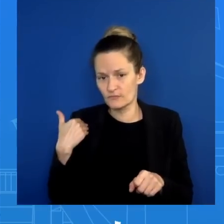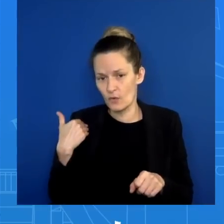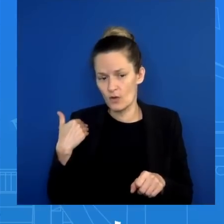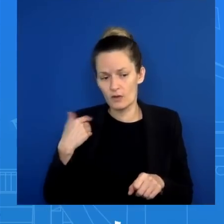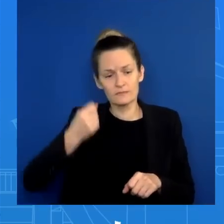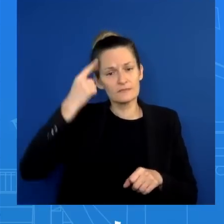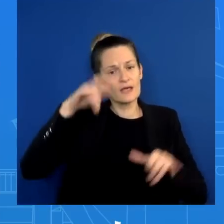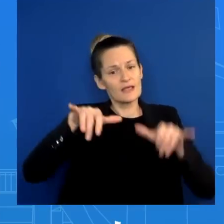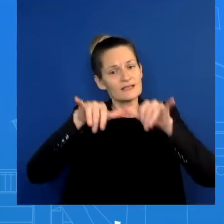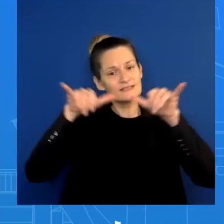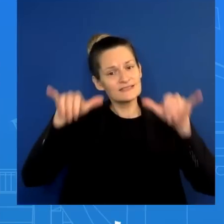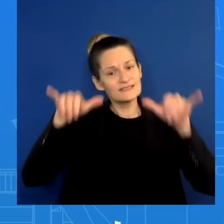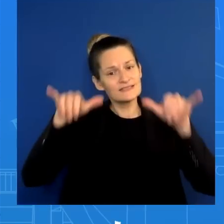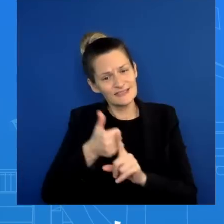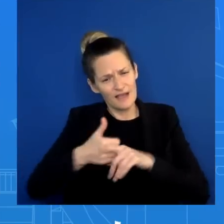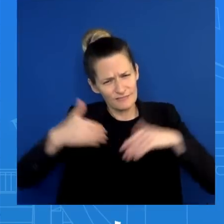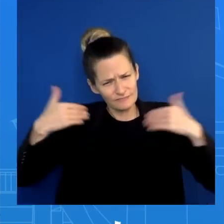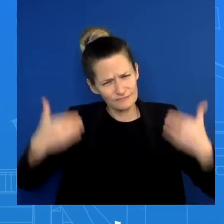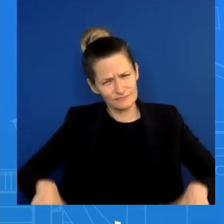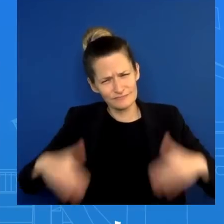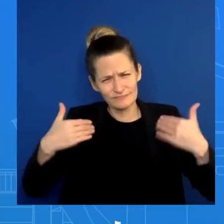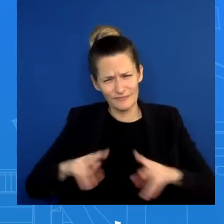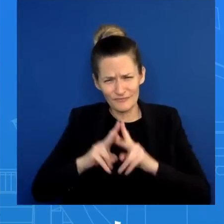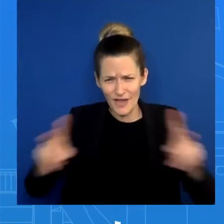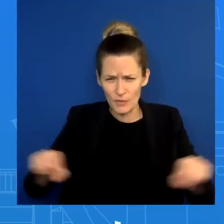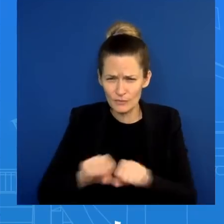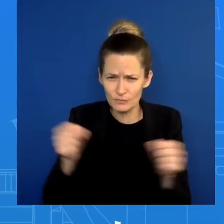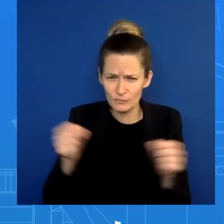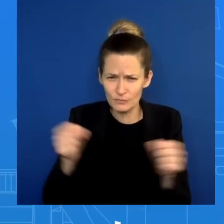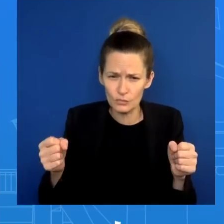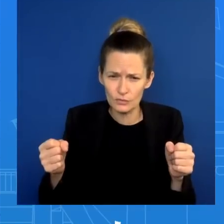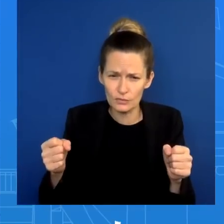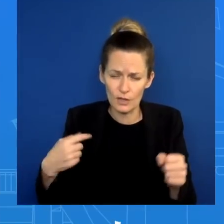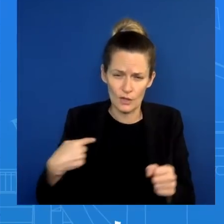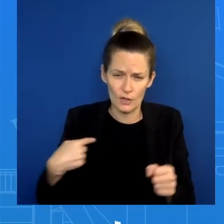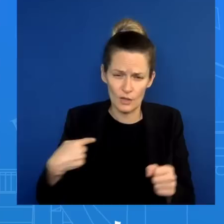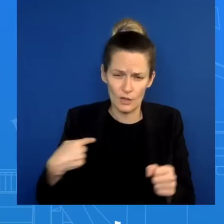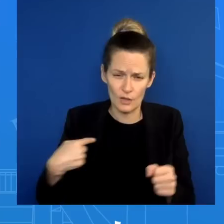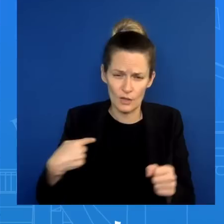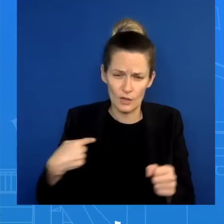The way that this president has done this, he's done it in a targeted way. So it helps.